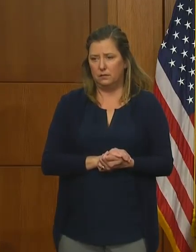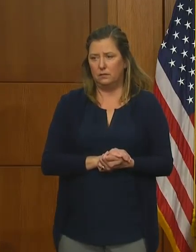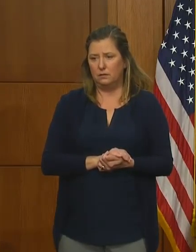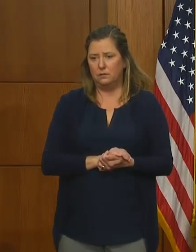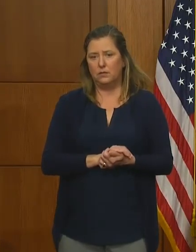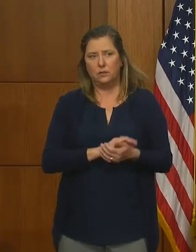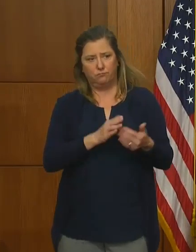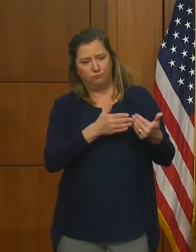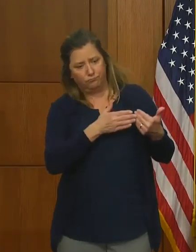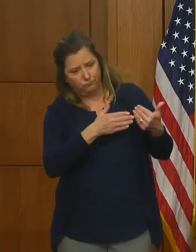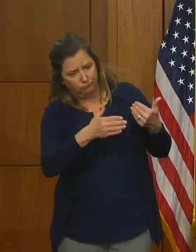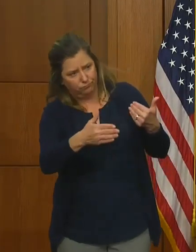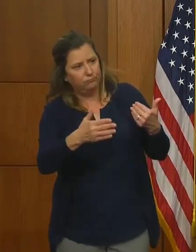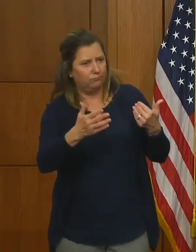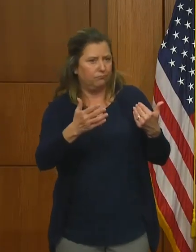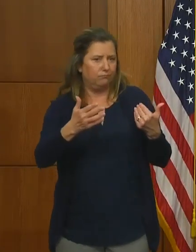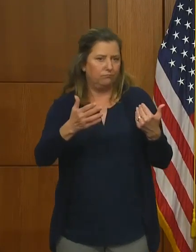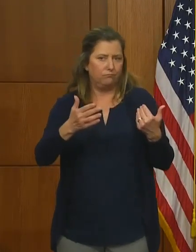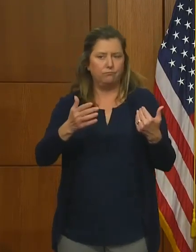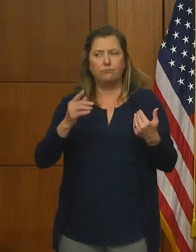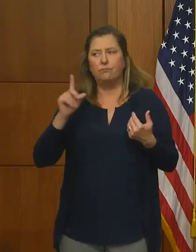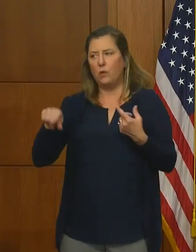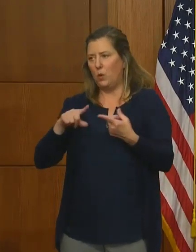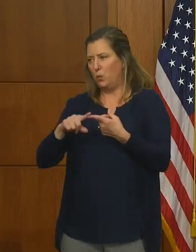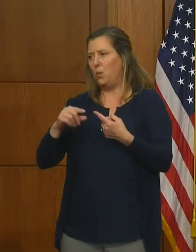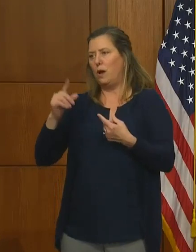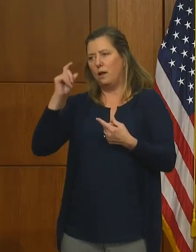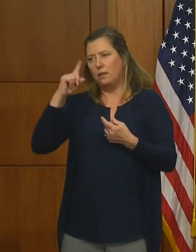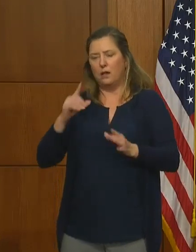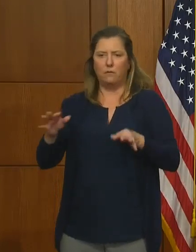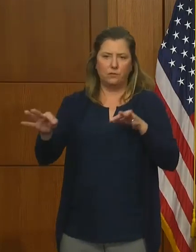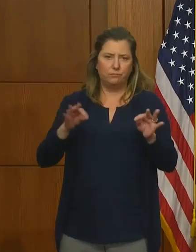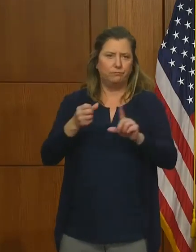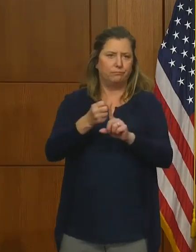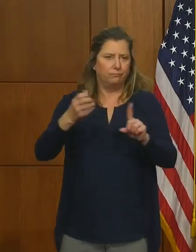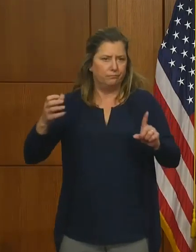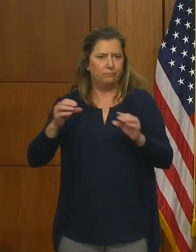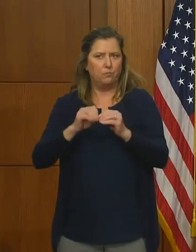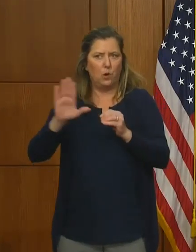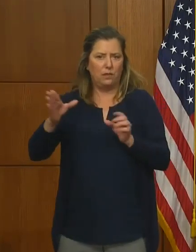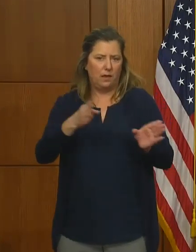THINK BECAUSE AS YOU WILL HEAR FROM THE GOVERNOR MANY A LOOK